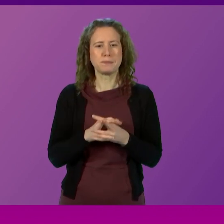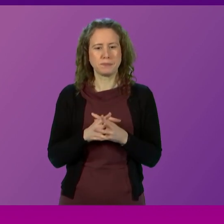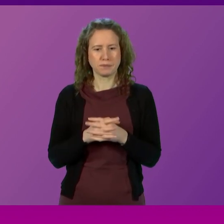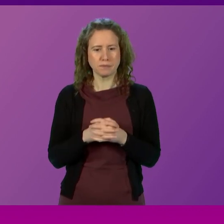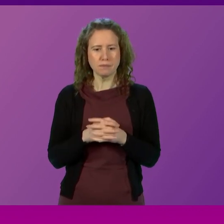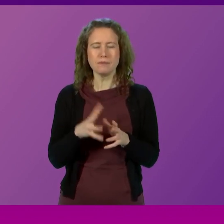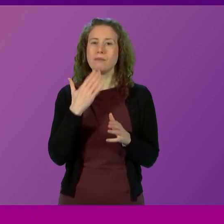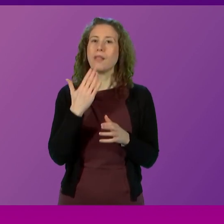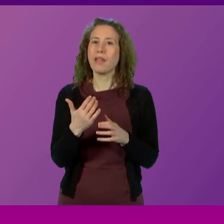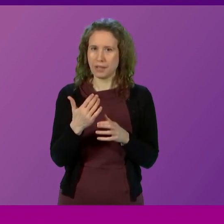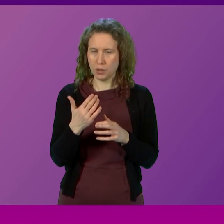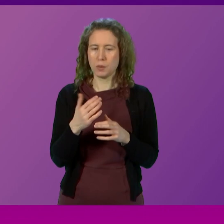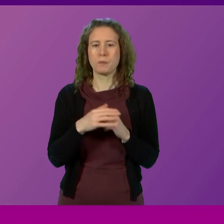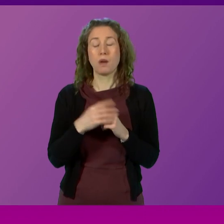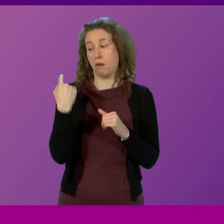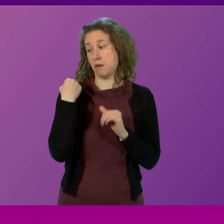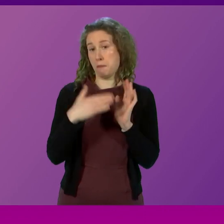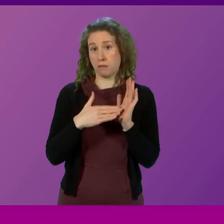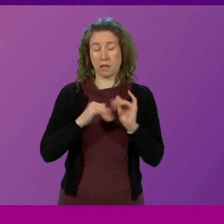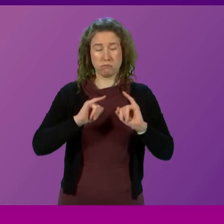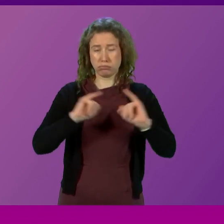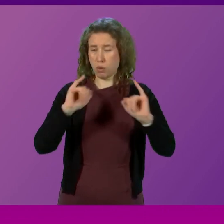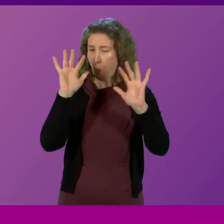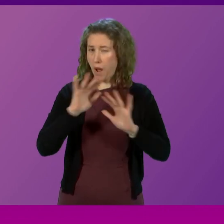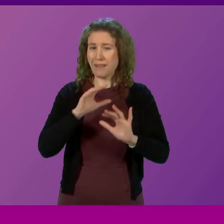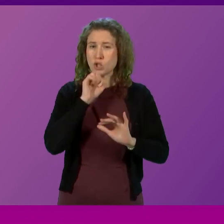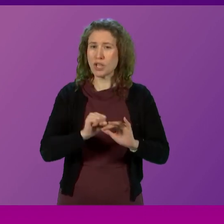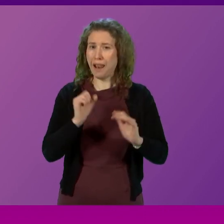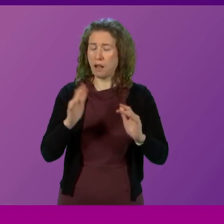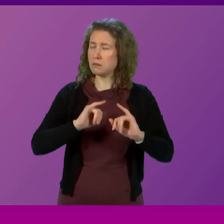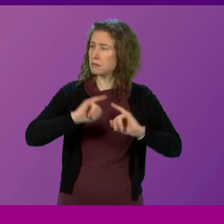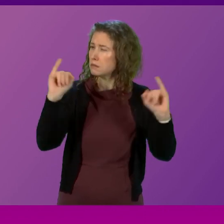On Monday, the appalling weather in Shetland caused major power line faults and cut off nearly